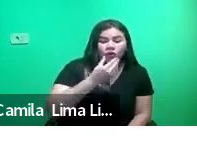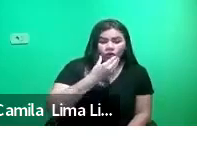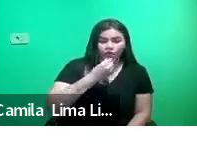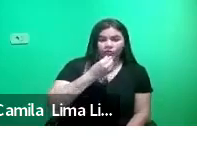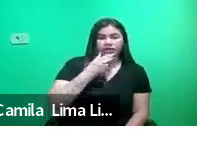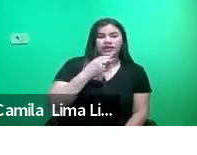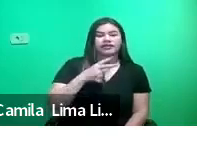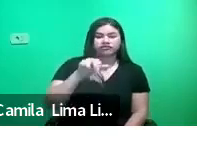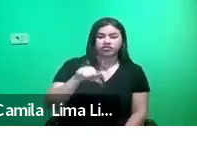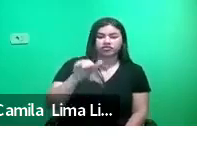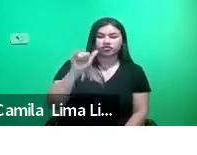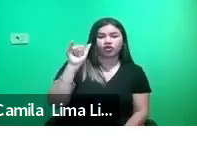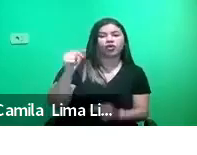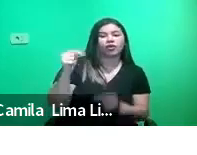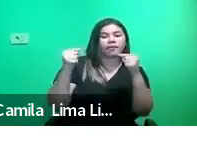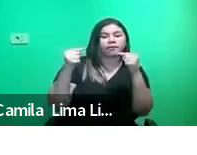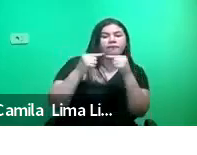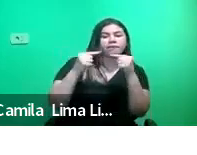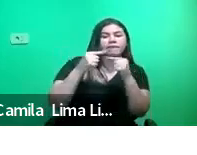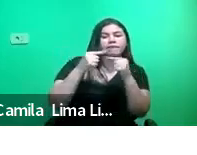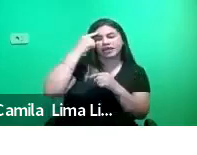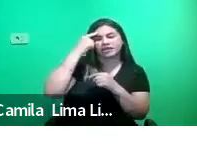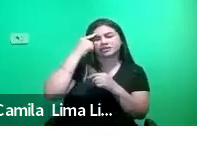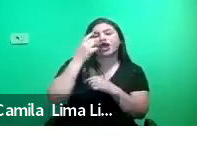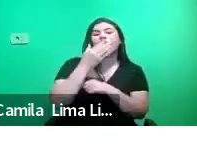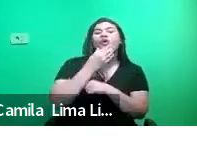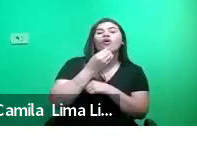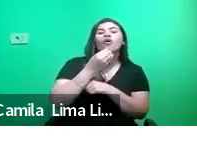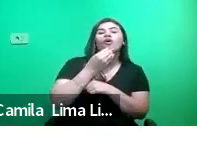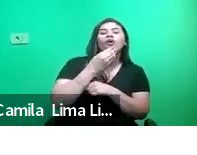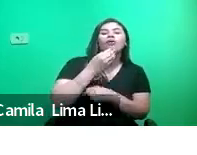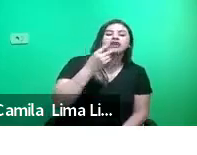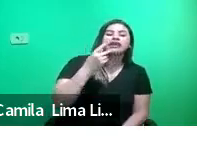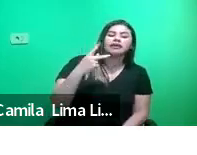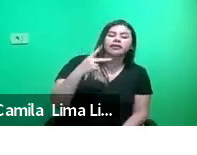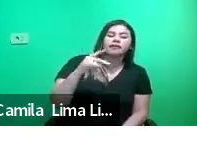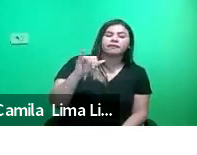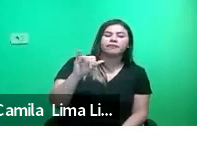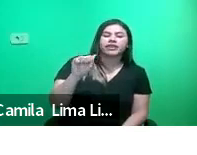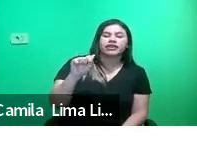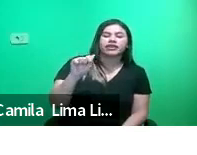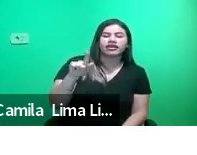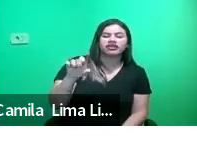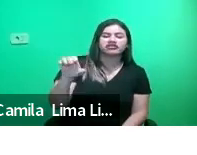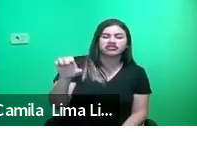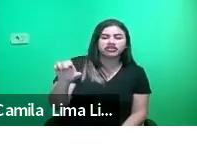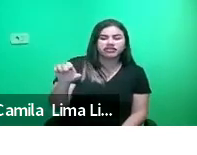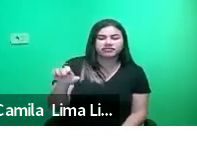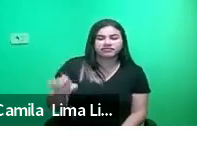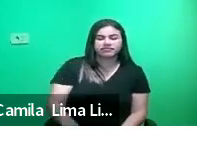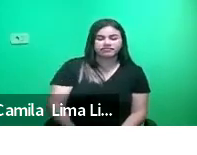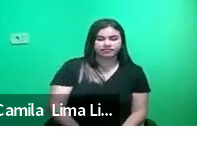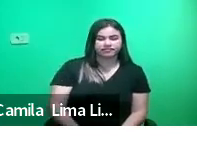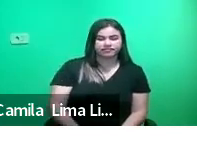cally, but is is drawing on the ally, but is is drawing on the work of Pearson a and this a And this is this is what he this is this is what he says. he